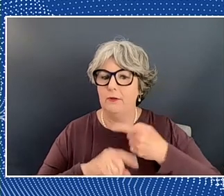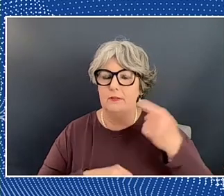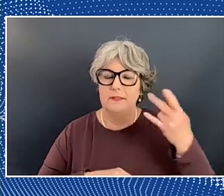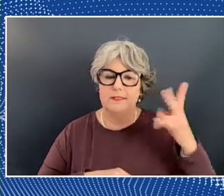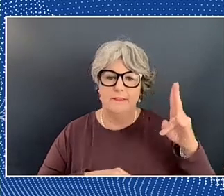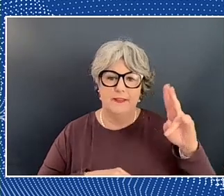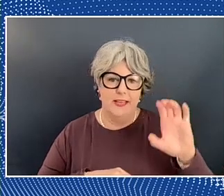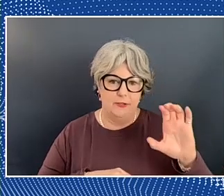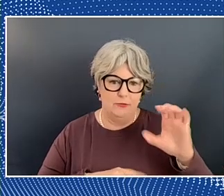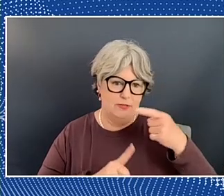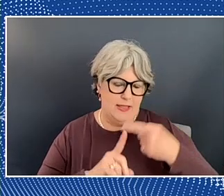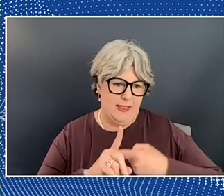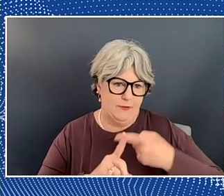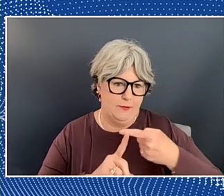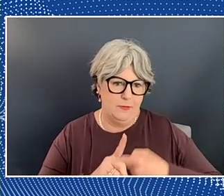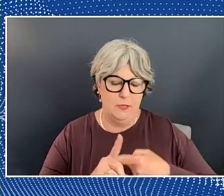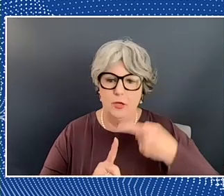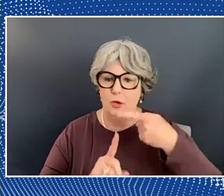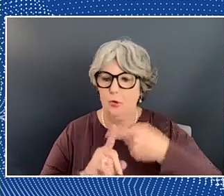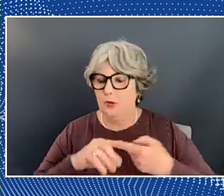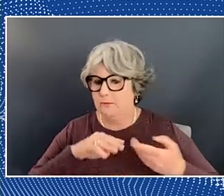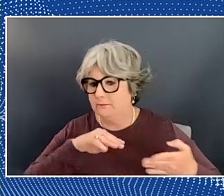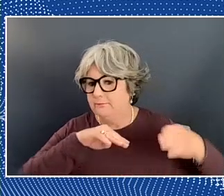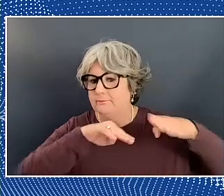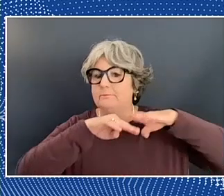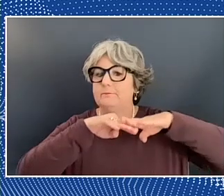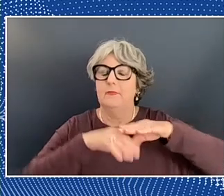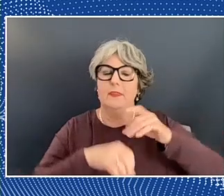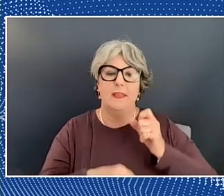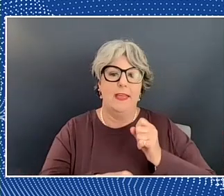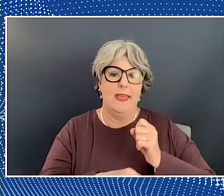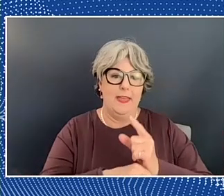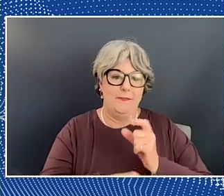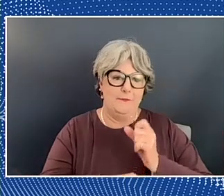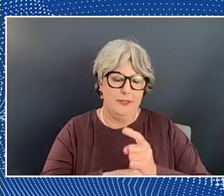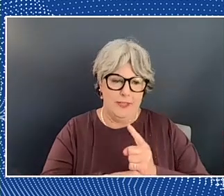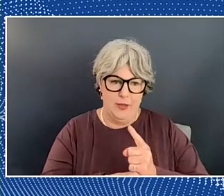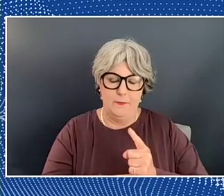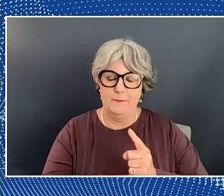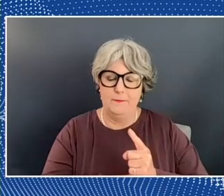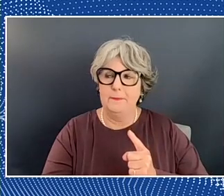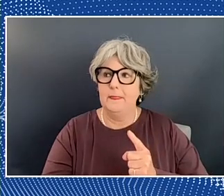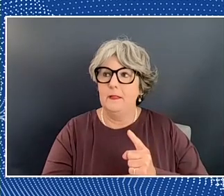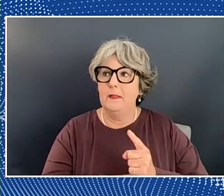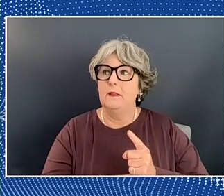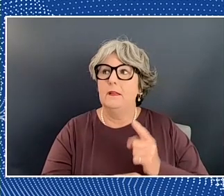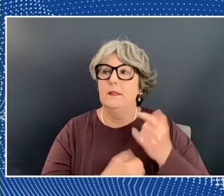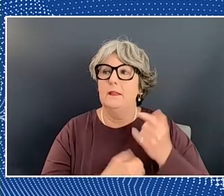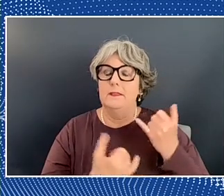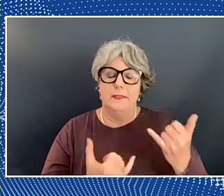per month, with rent increases every year without fail. Due to the crushing student loan debt, I have been unable to buy a